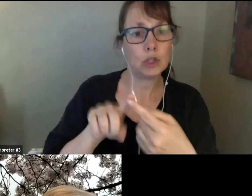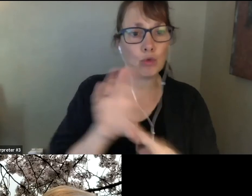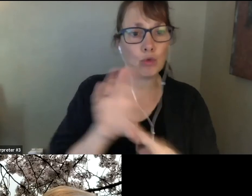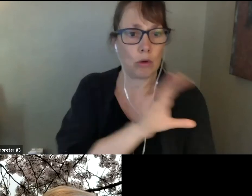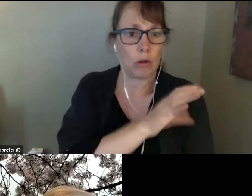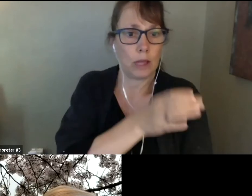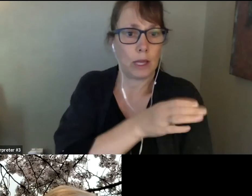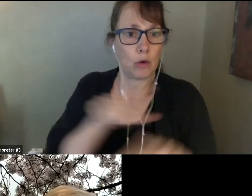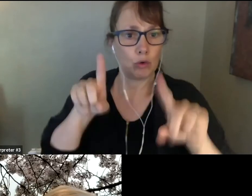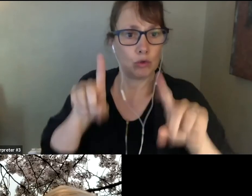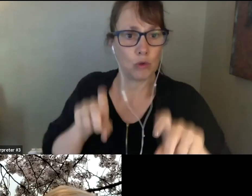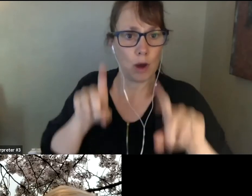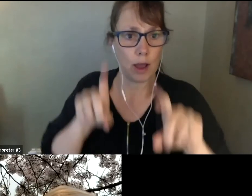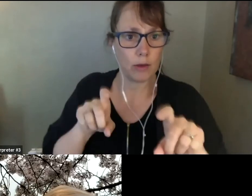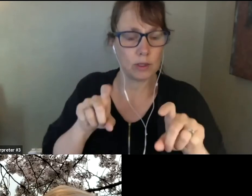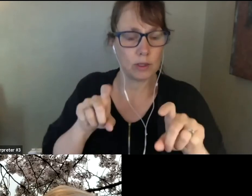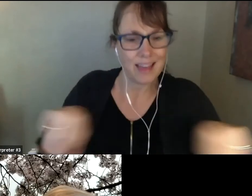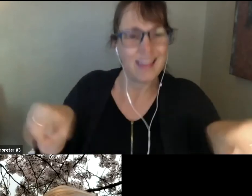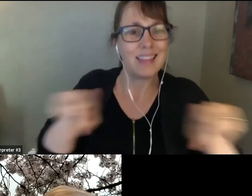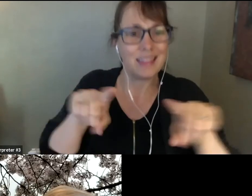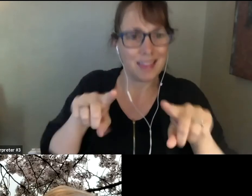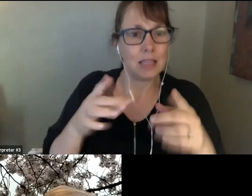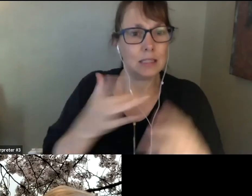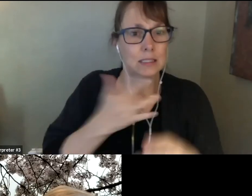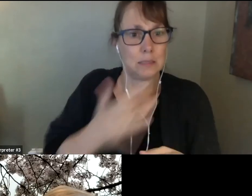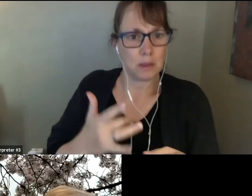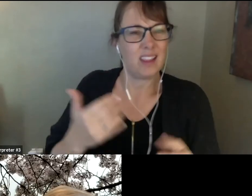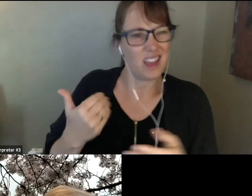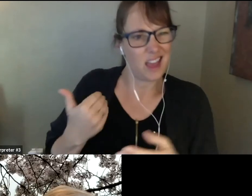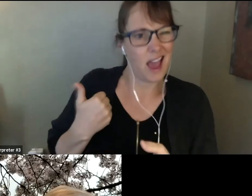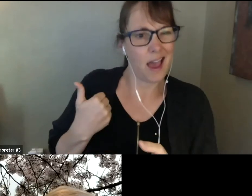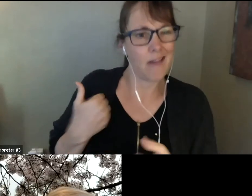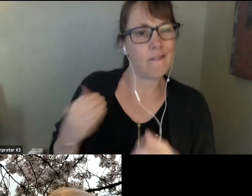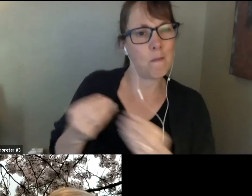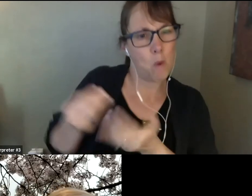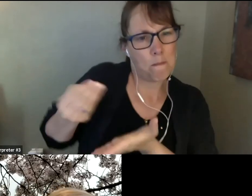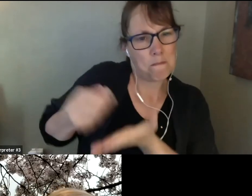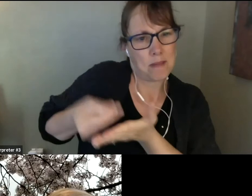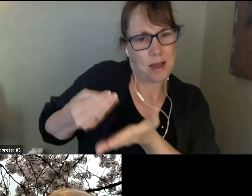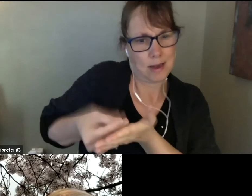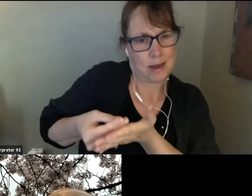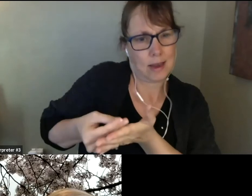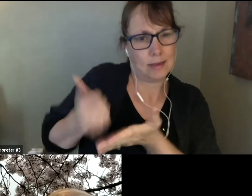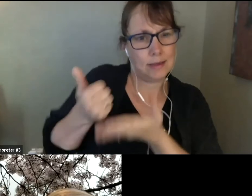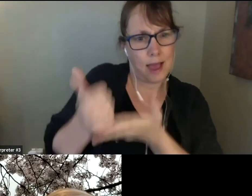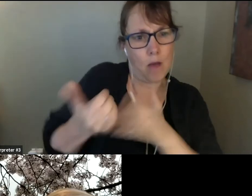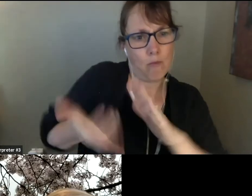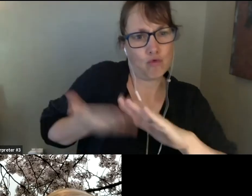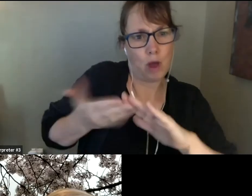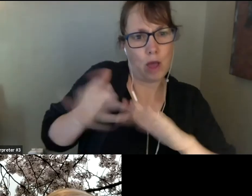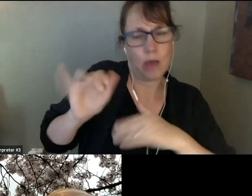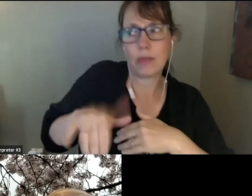They generally have the deeper pockets for being able to run the clinical trials, but